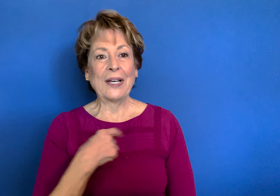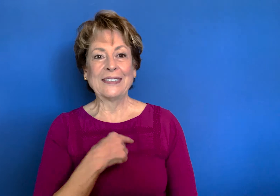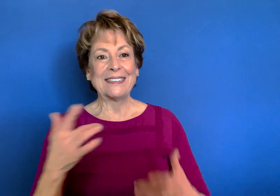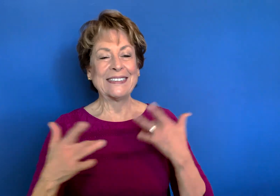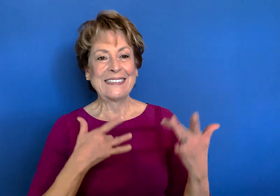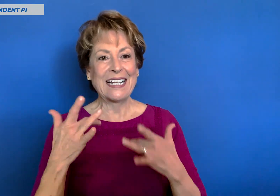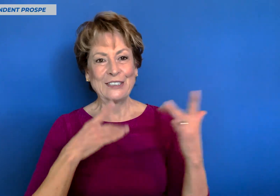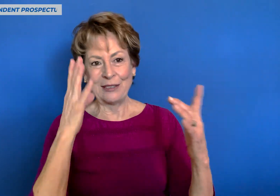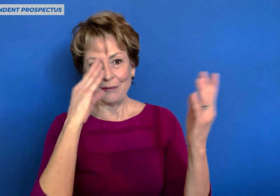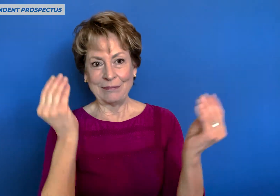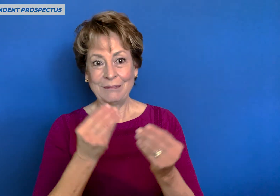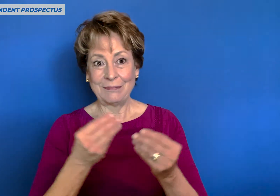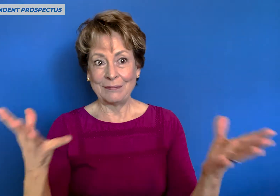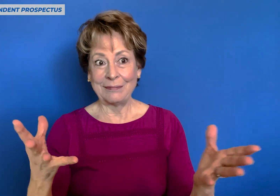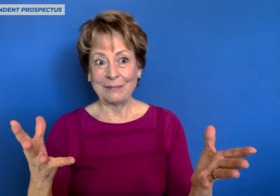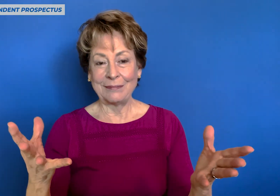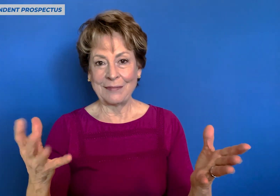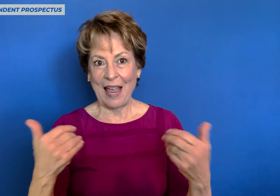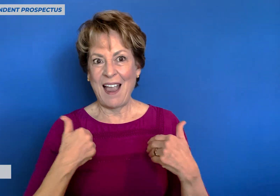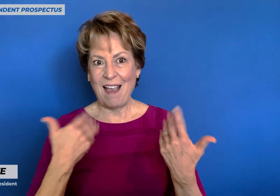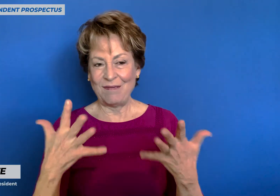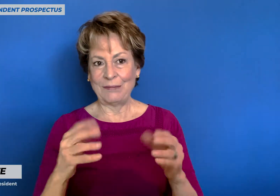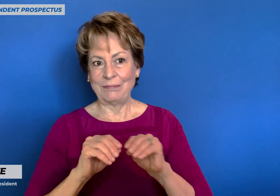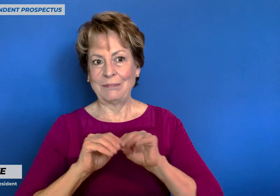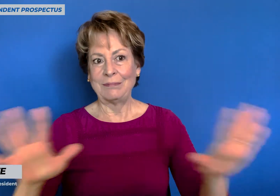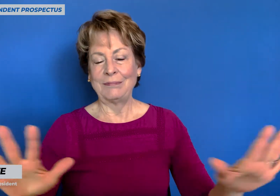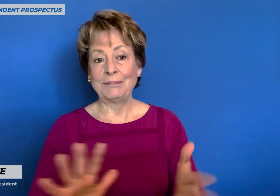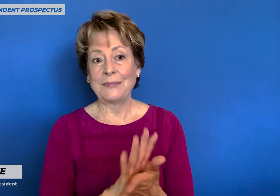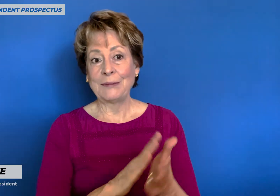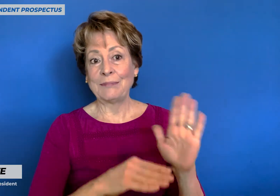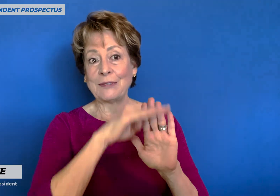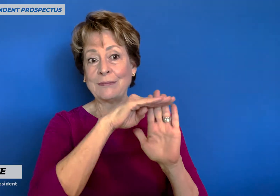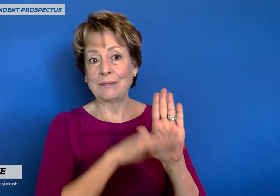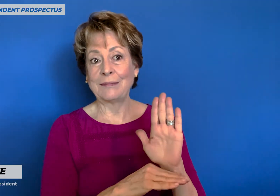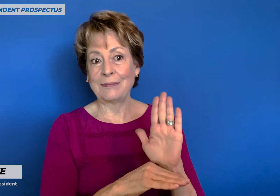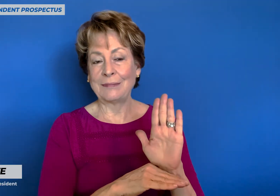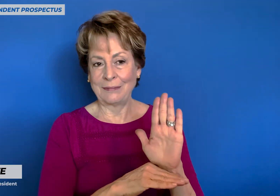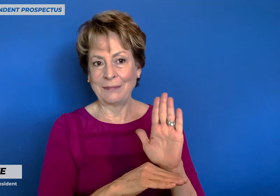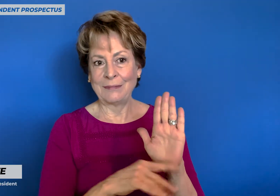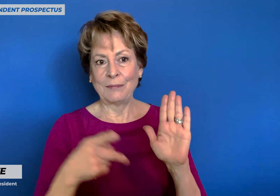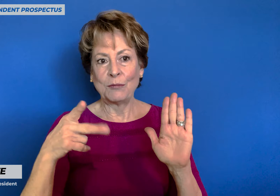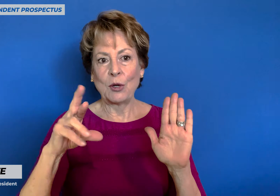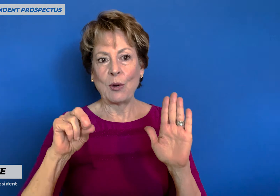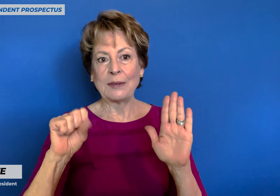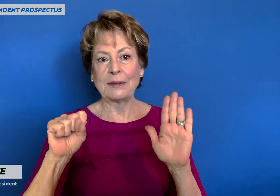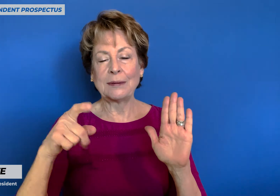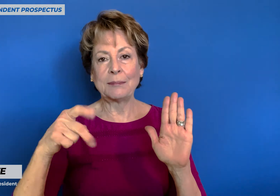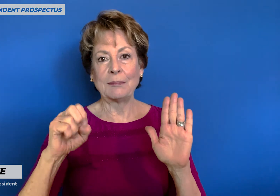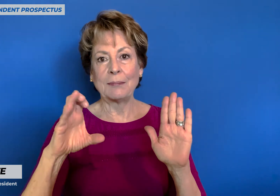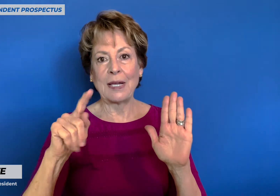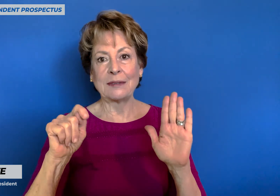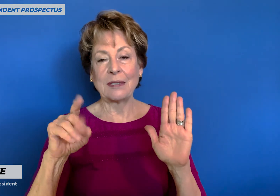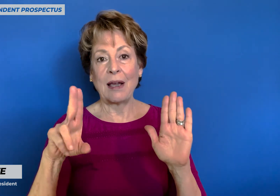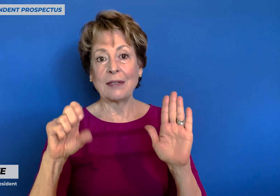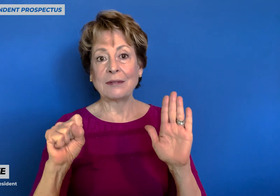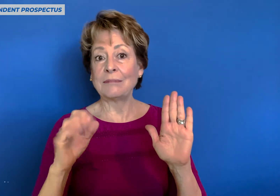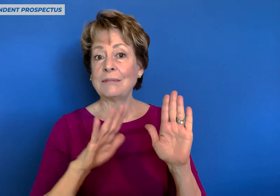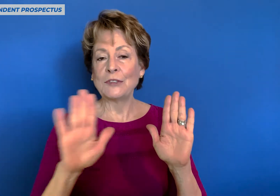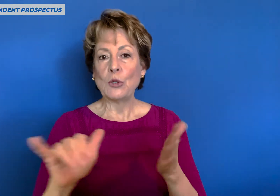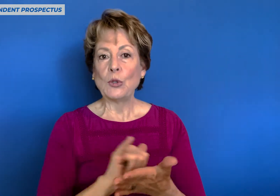We’re excited to share that we’ve released a prospectus